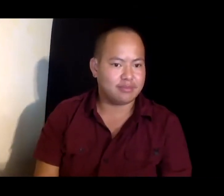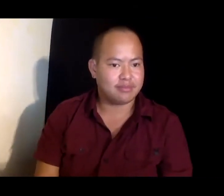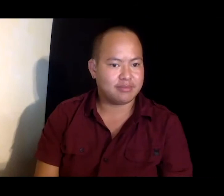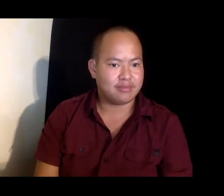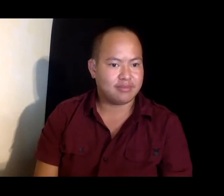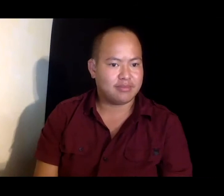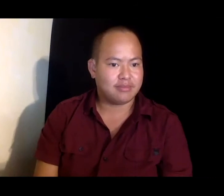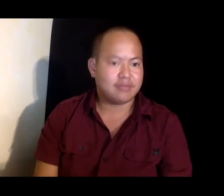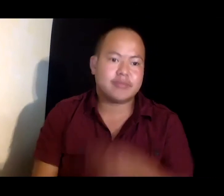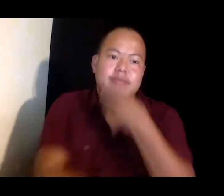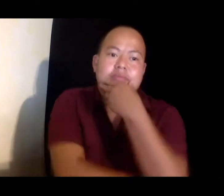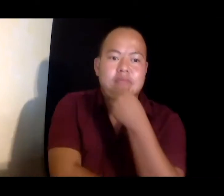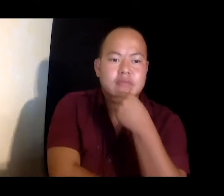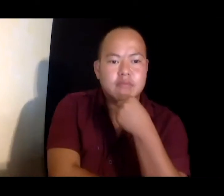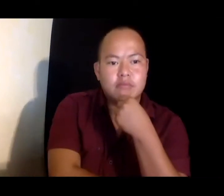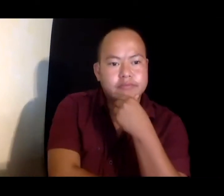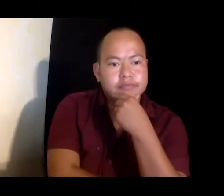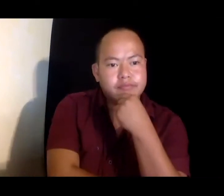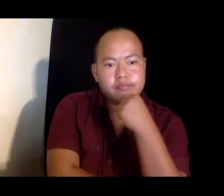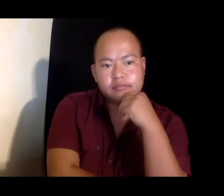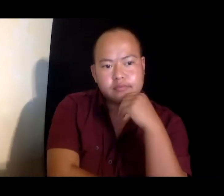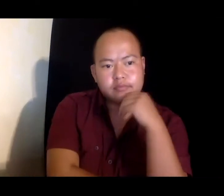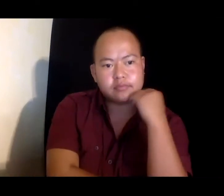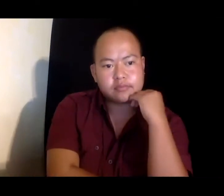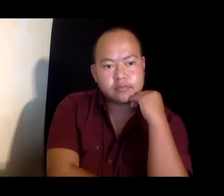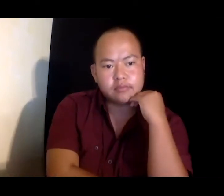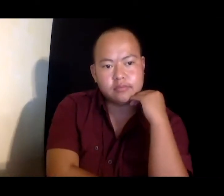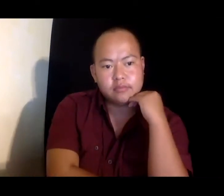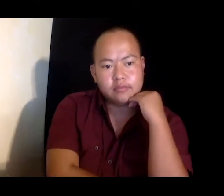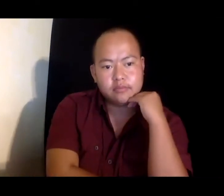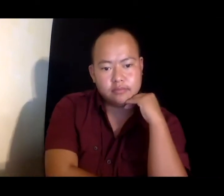Well, employers have the right to do surprise testing.